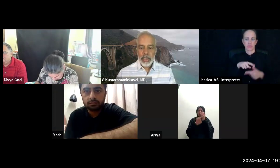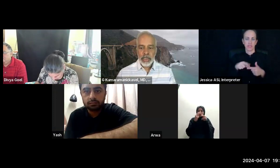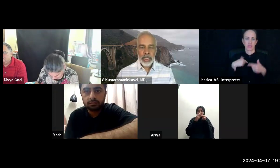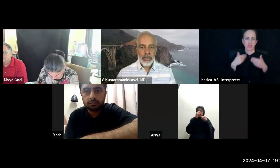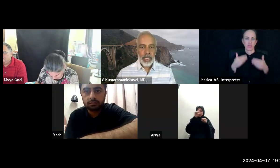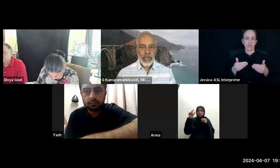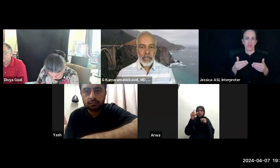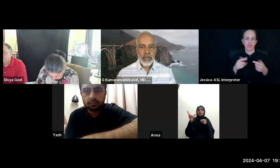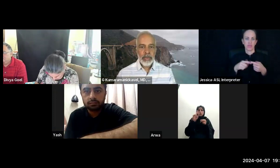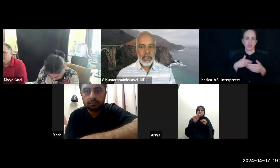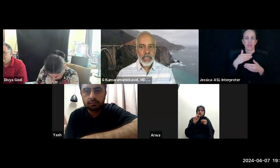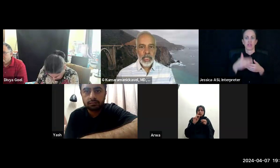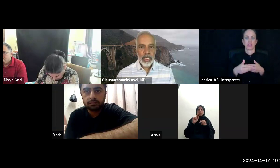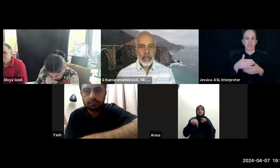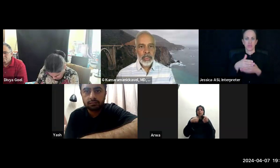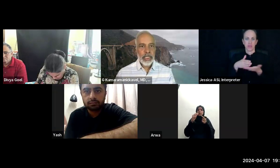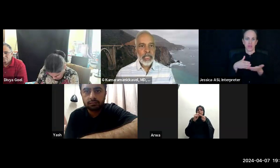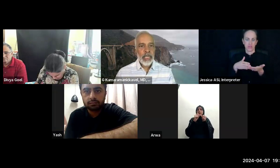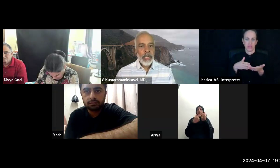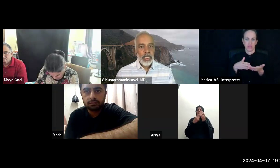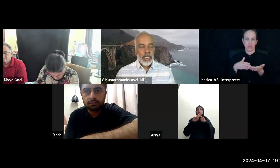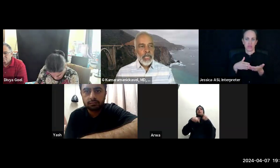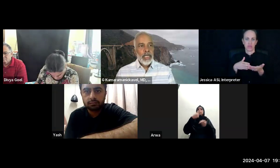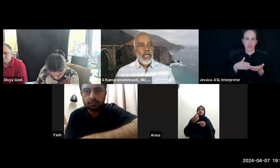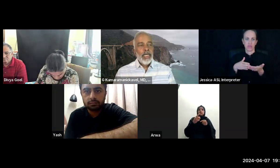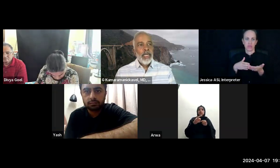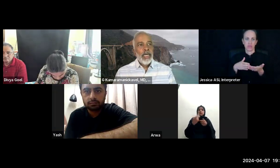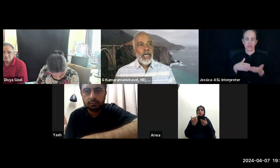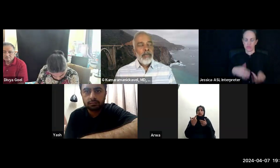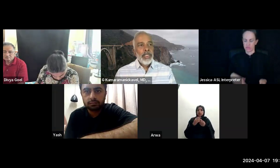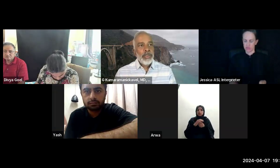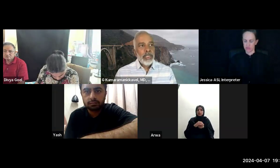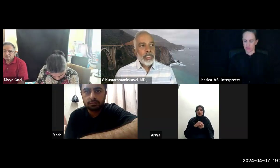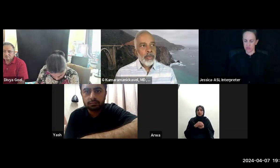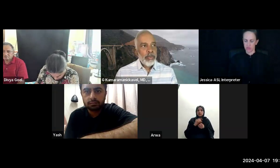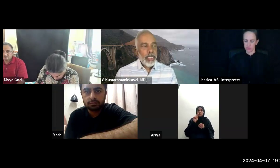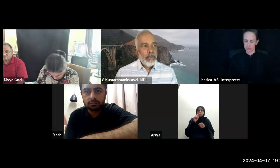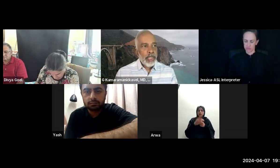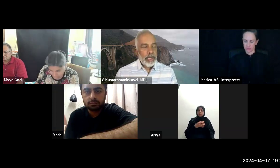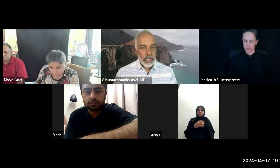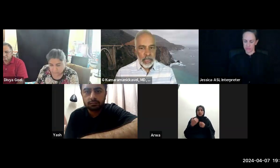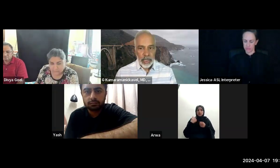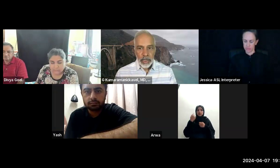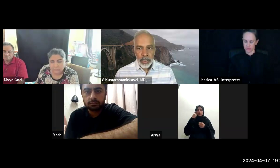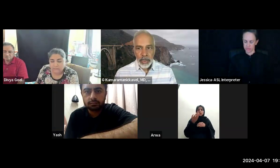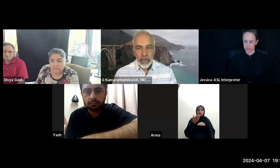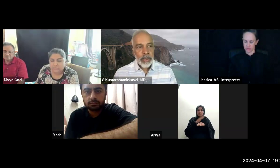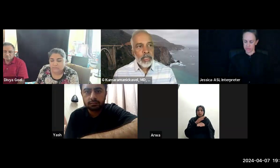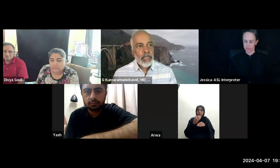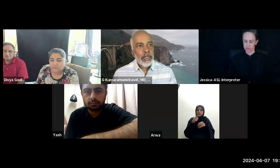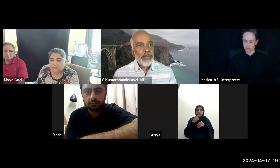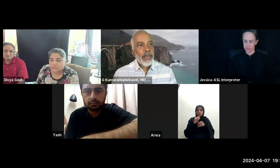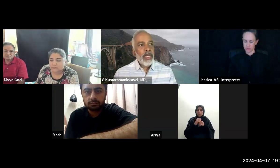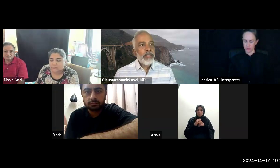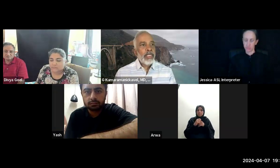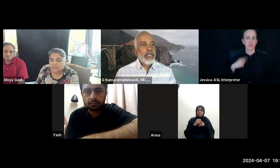next part which is genetic counseling. I'm using some of my patients data here. I have taken